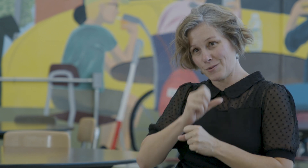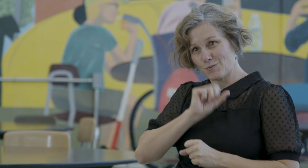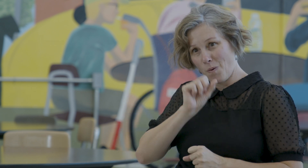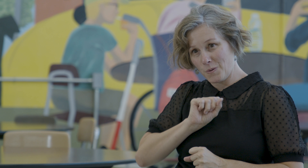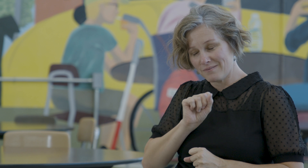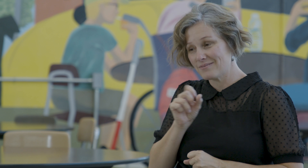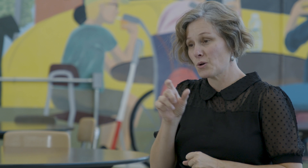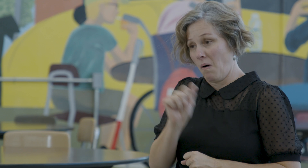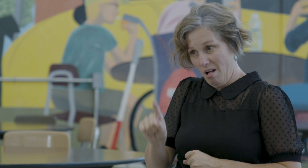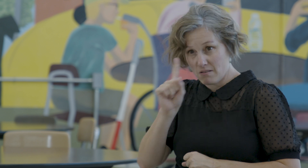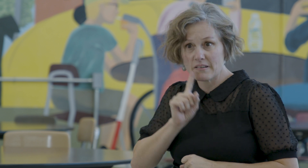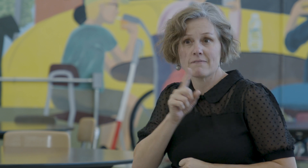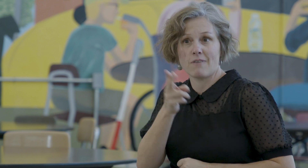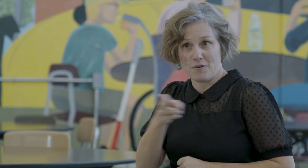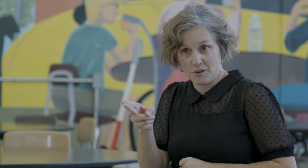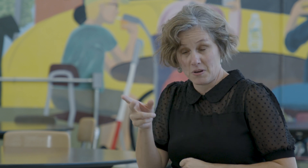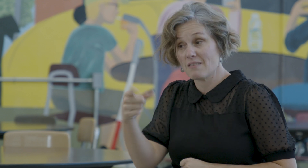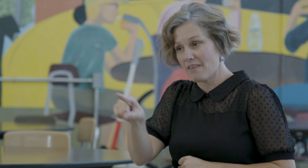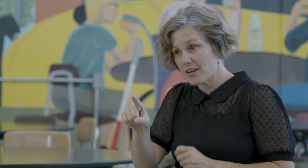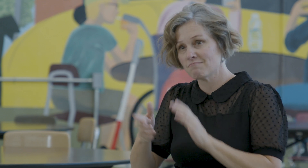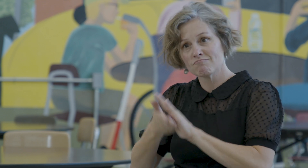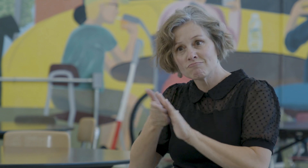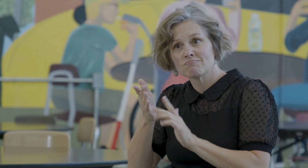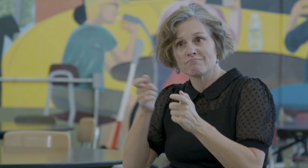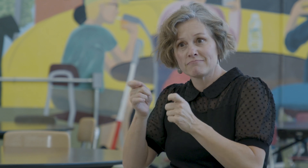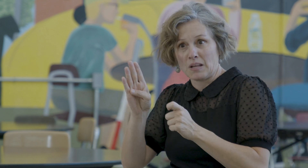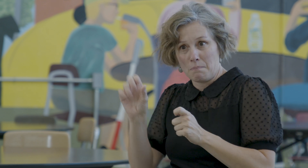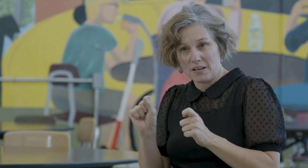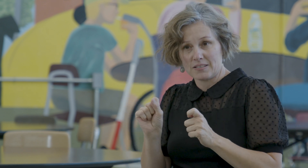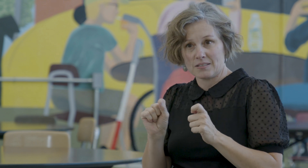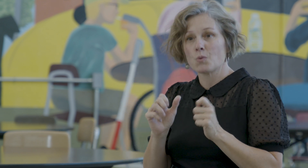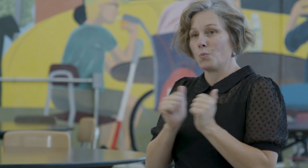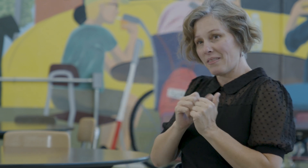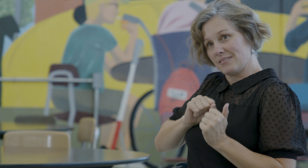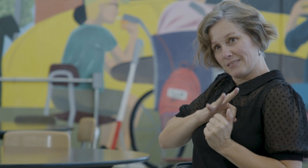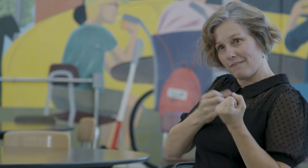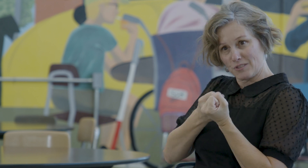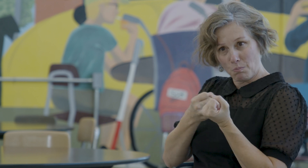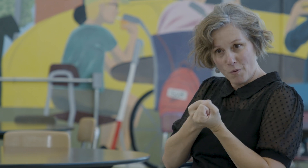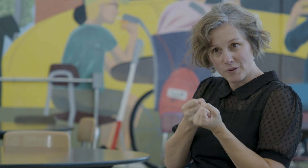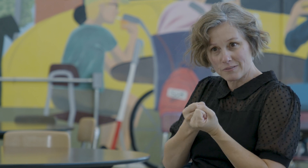Our deaf and hard of hearing 18 to 21-year-old students run the entire operation, managing the food truck